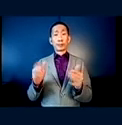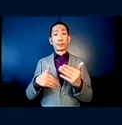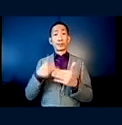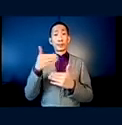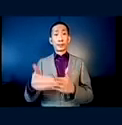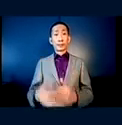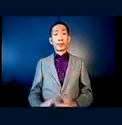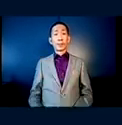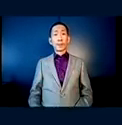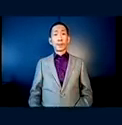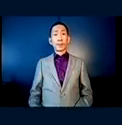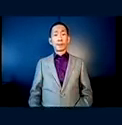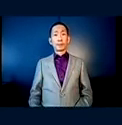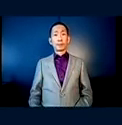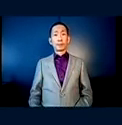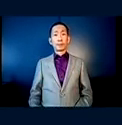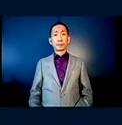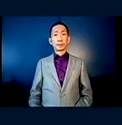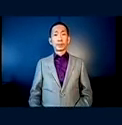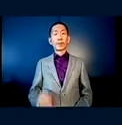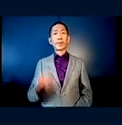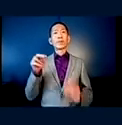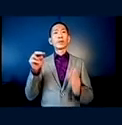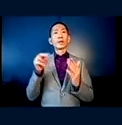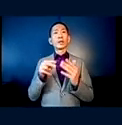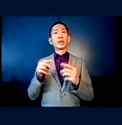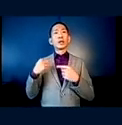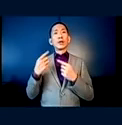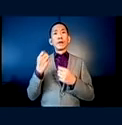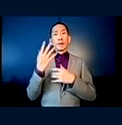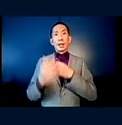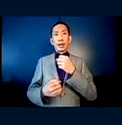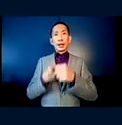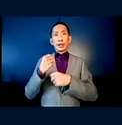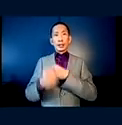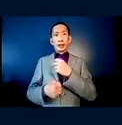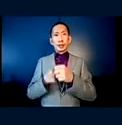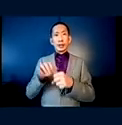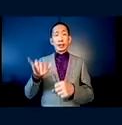THE NIH IN GENERAL. NEXT SLIDE. IF YOU LOOK AT THIS OVER THE